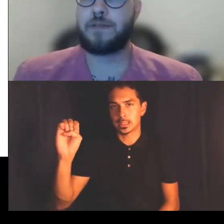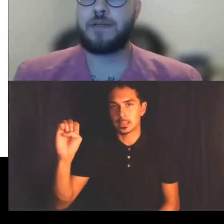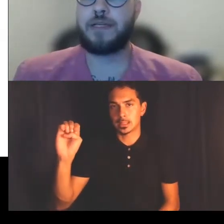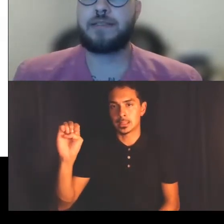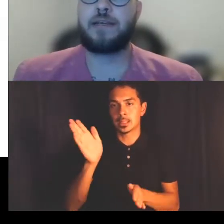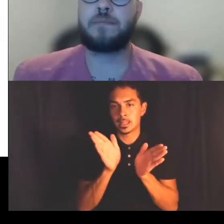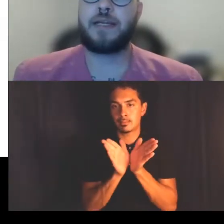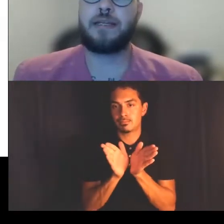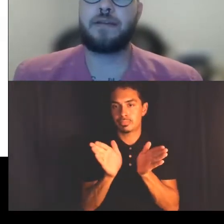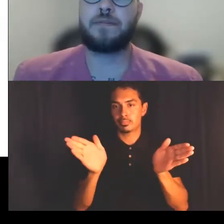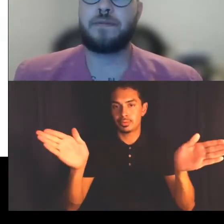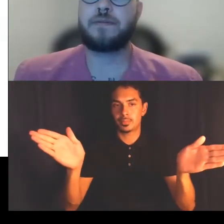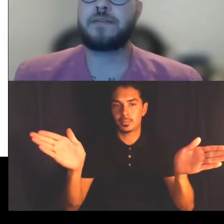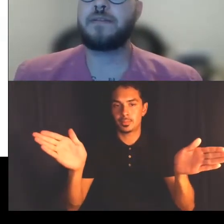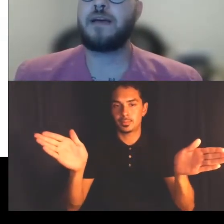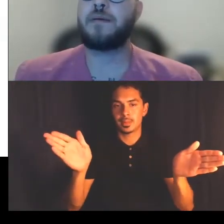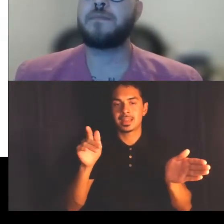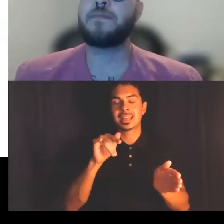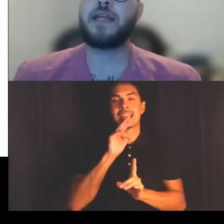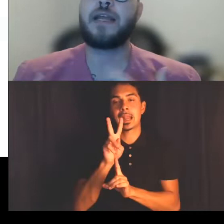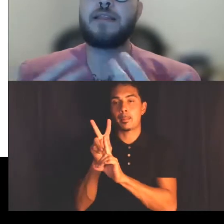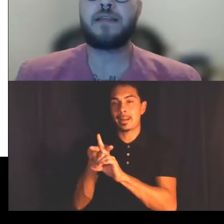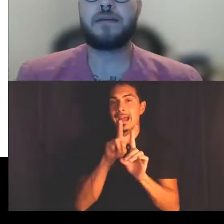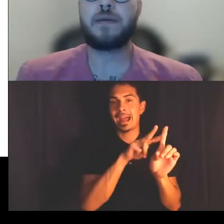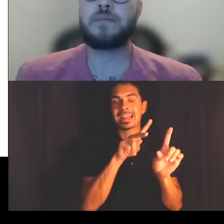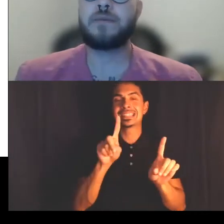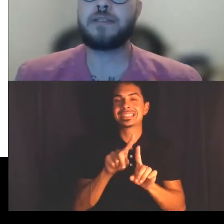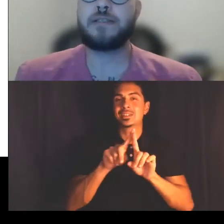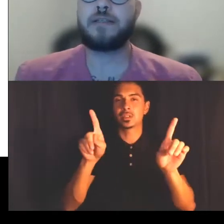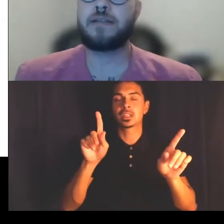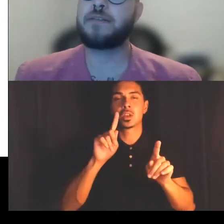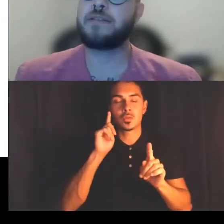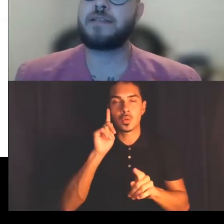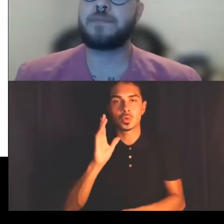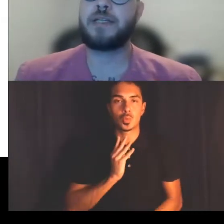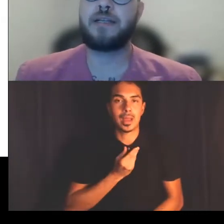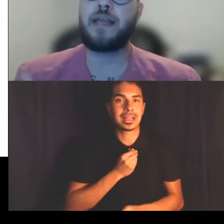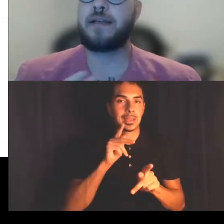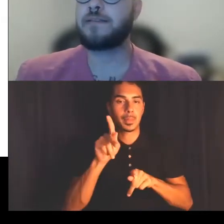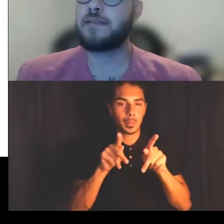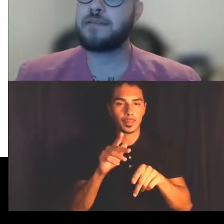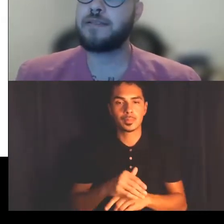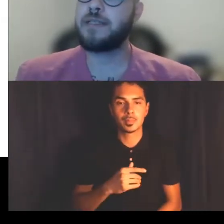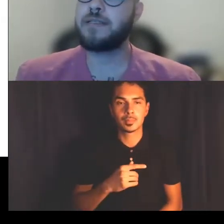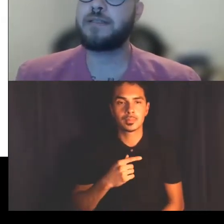for trans and nonbinary folks. When I think about emergency contraception and access to it,